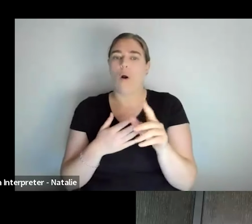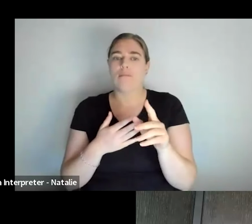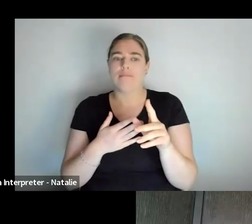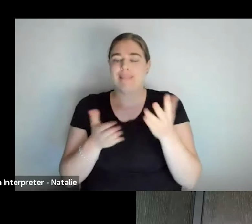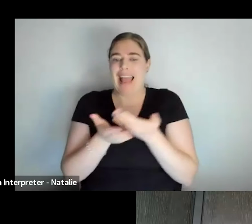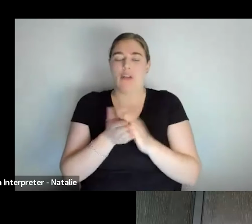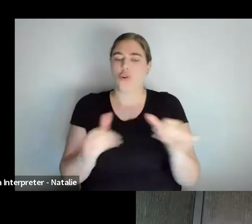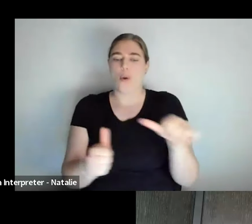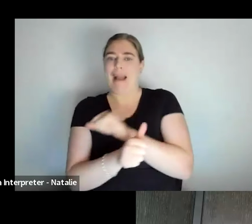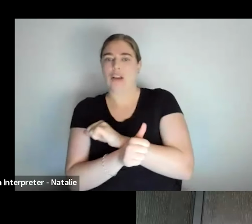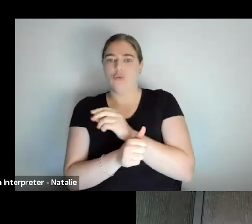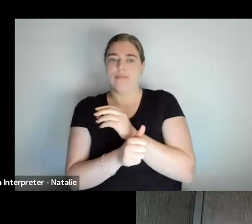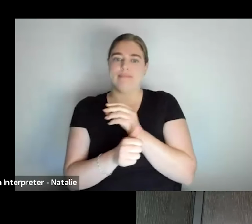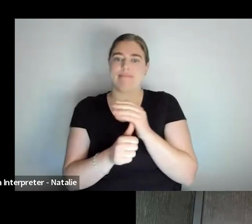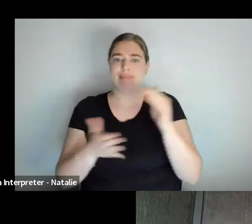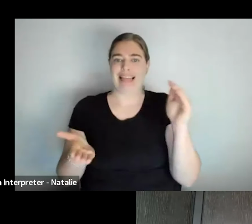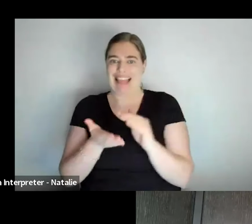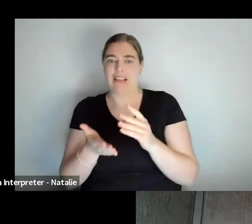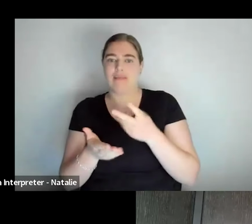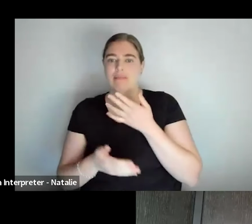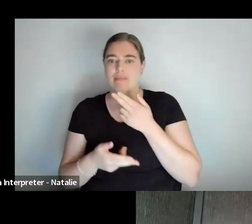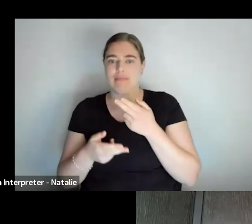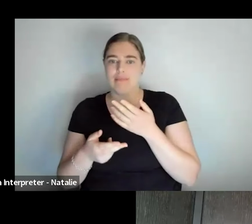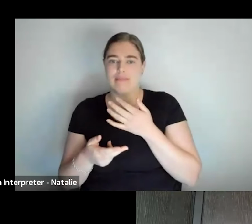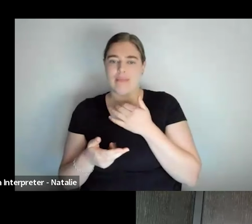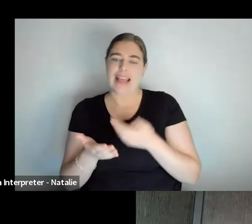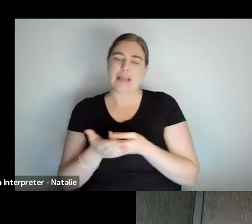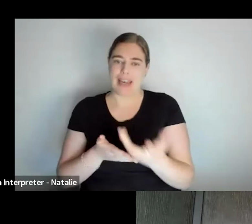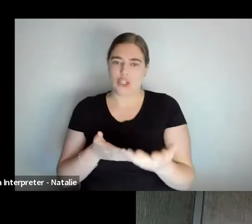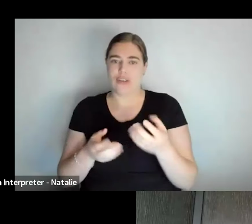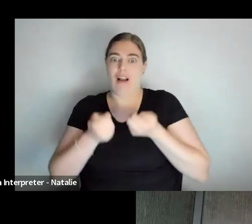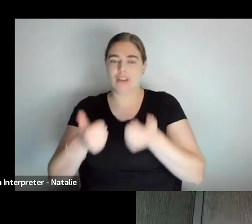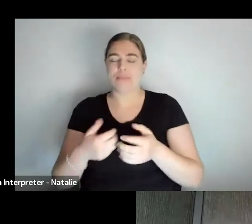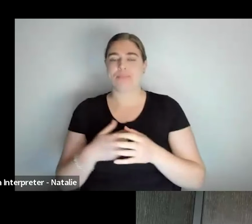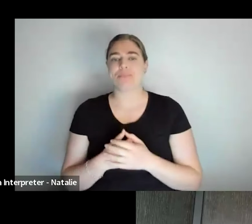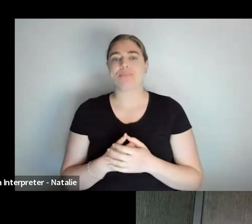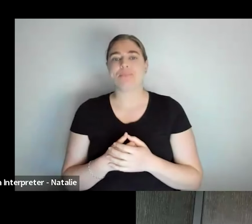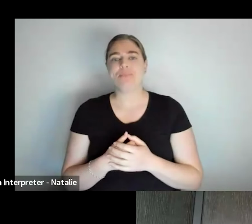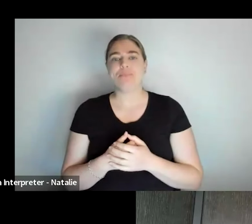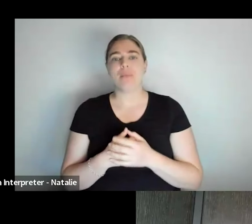But regardless of your type of organisation, scale of organisation every submission will